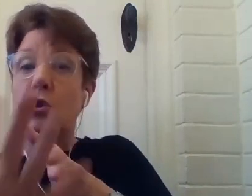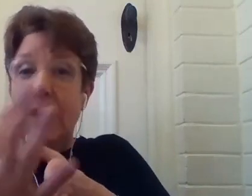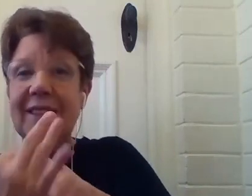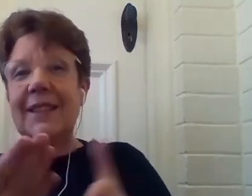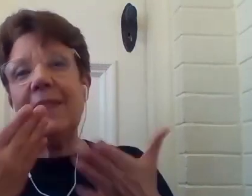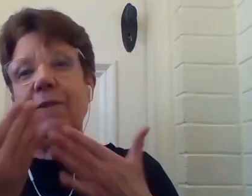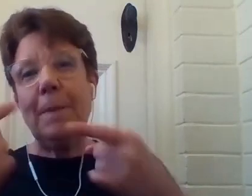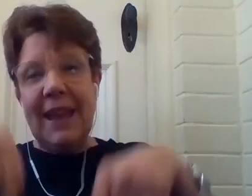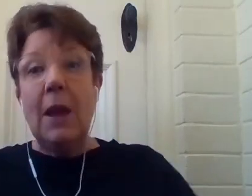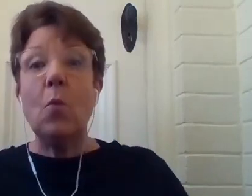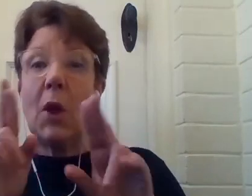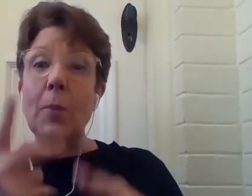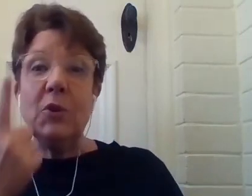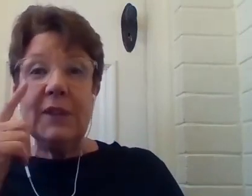to see you next time. Bye.